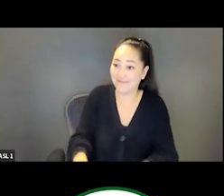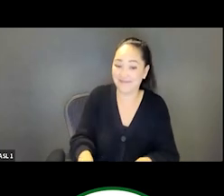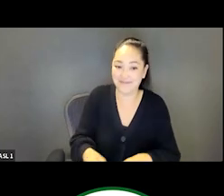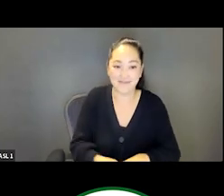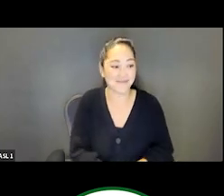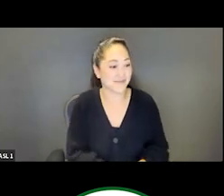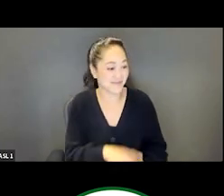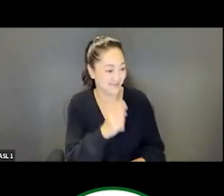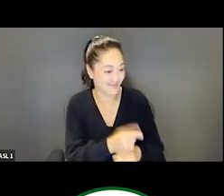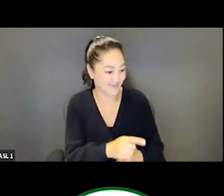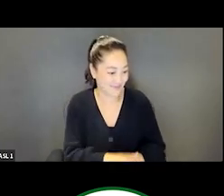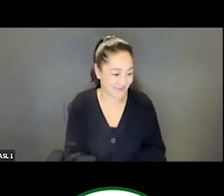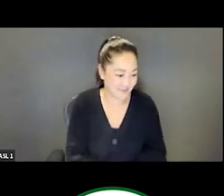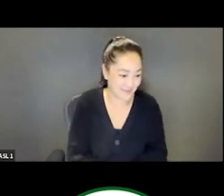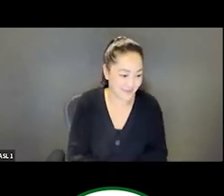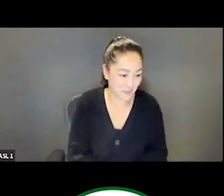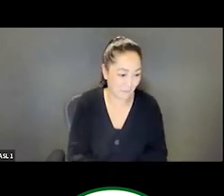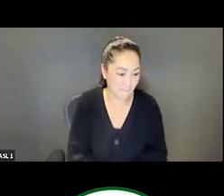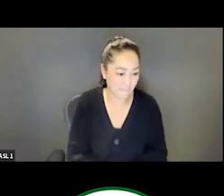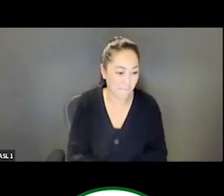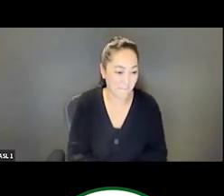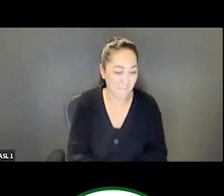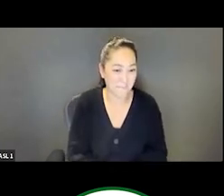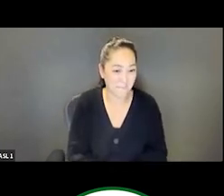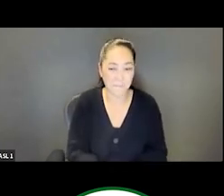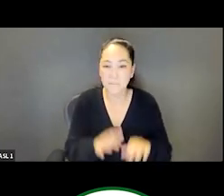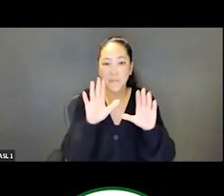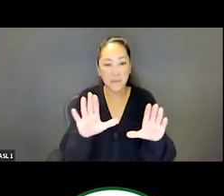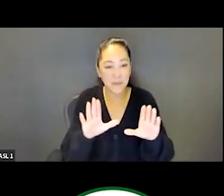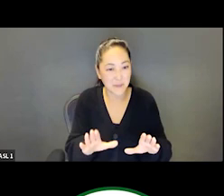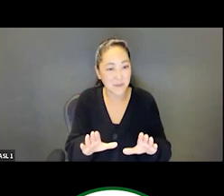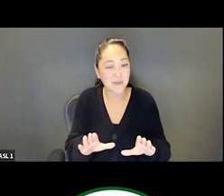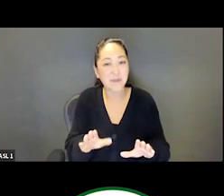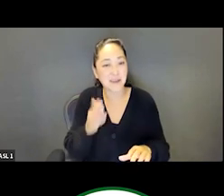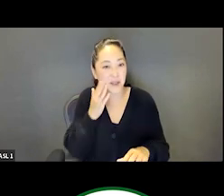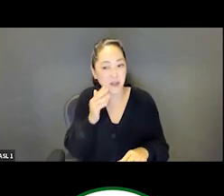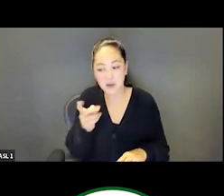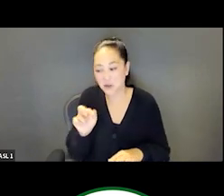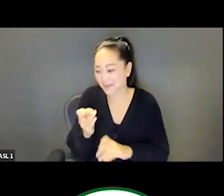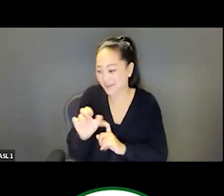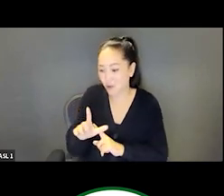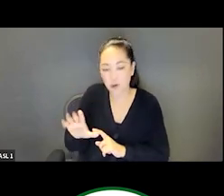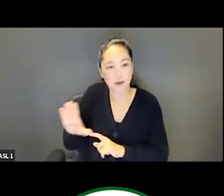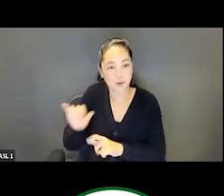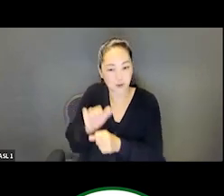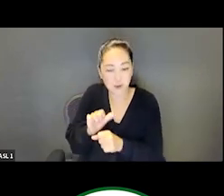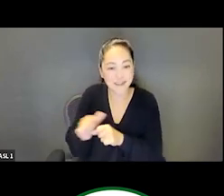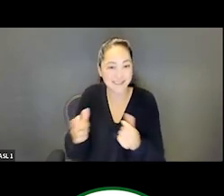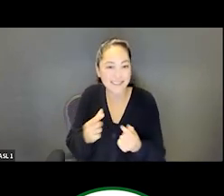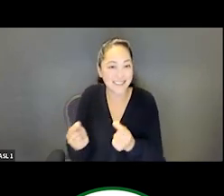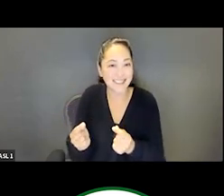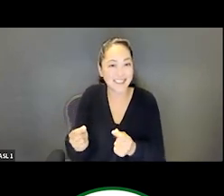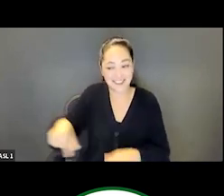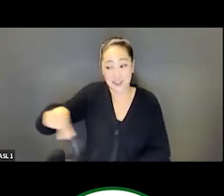I was it was great to hear about Kahu and the work you guys are doing in Quebec.